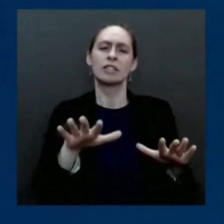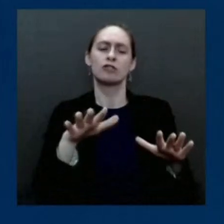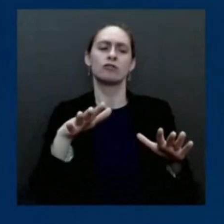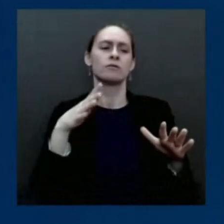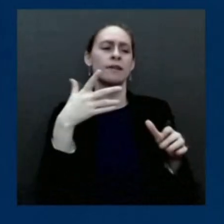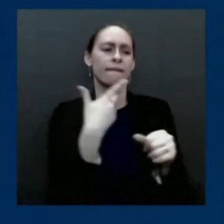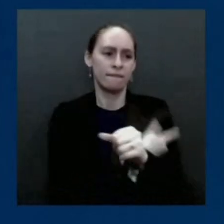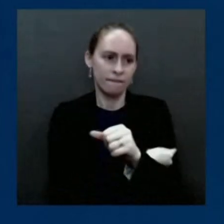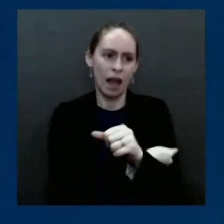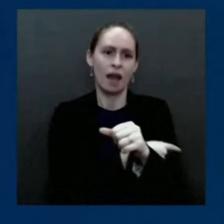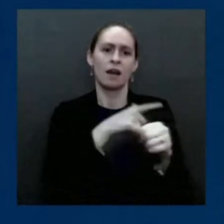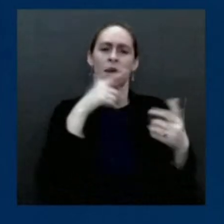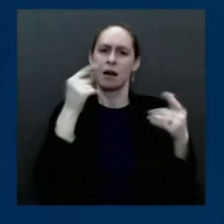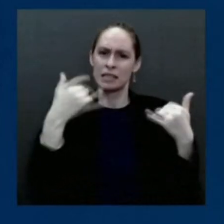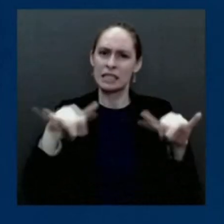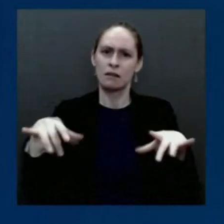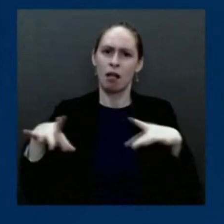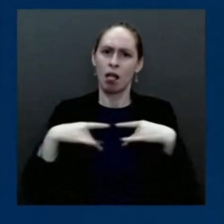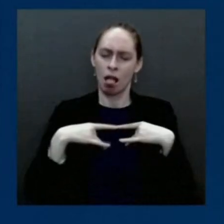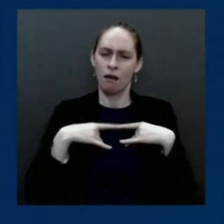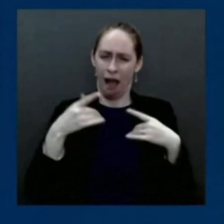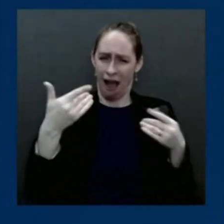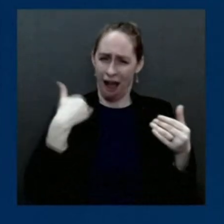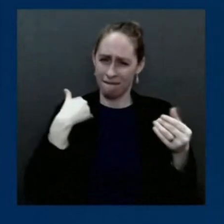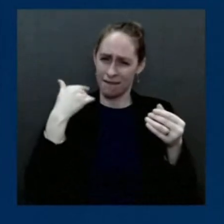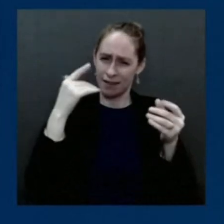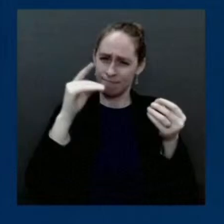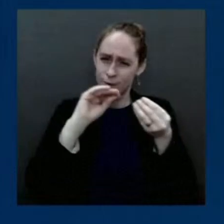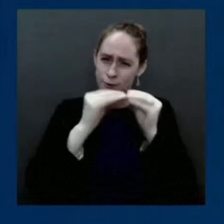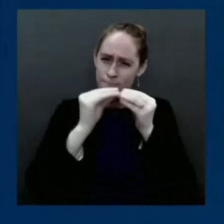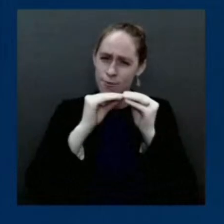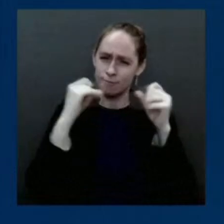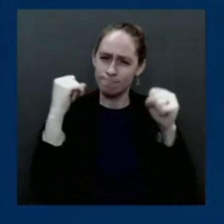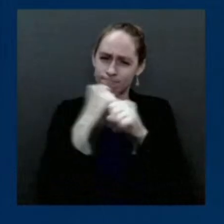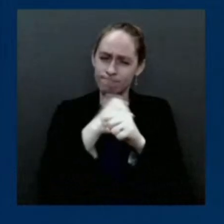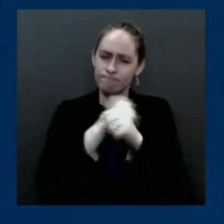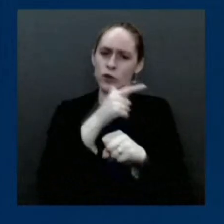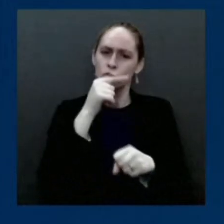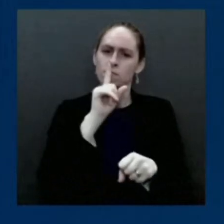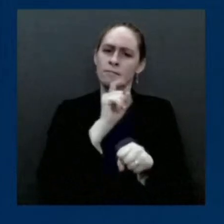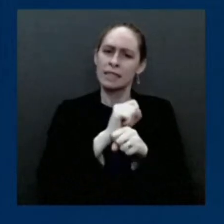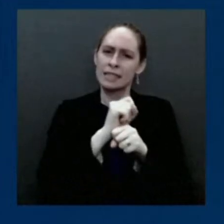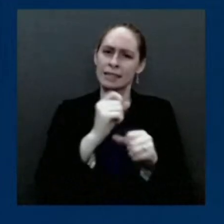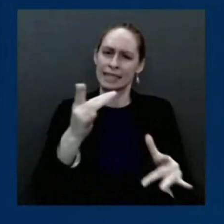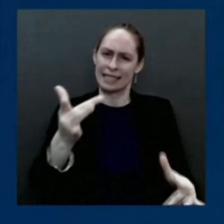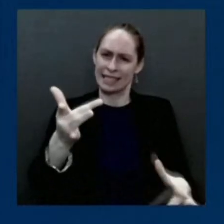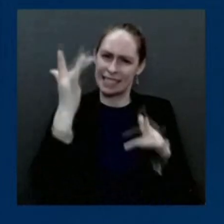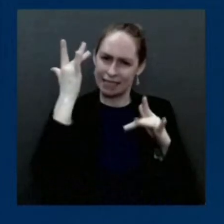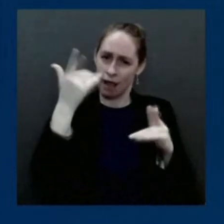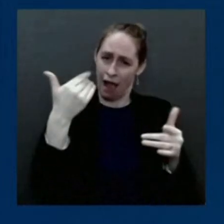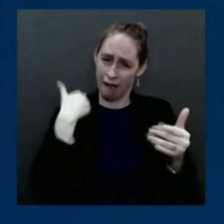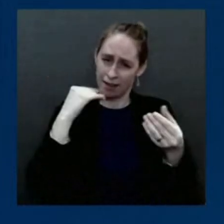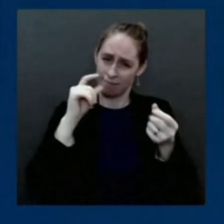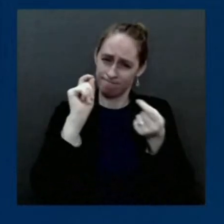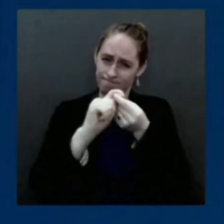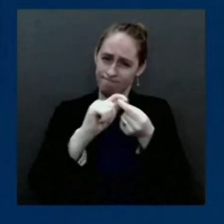THE CASES WE'RE SEEING NOW ARE. SAME FOR HOSPITALIZATIONS. WHAT PROPORTION ARE